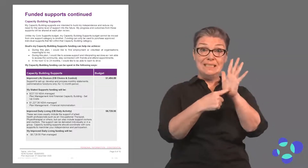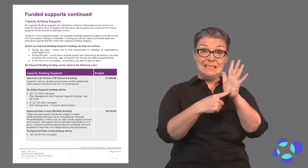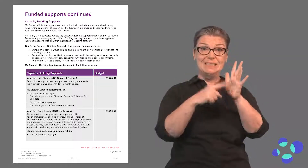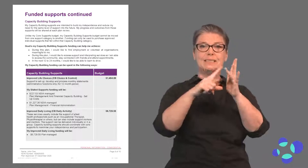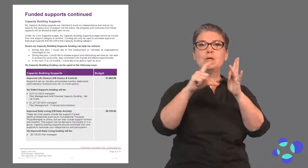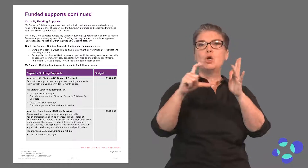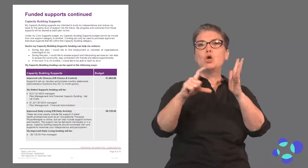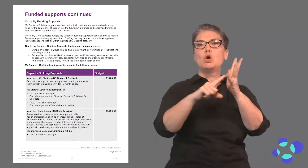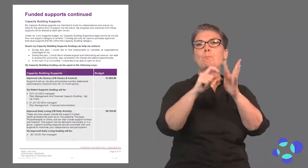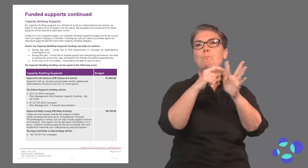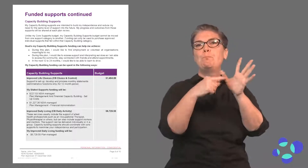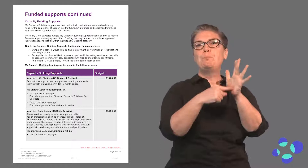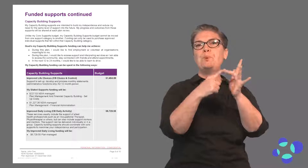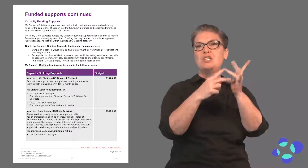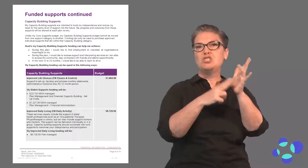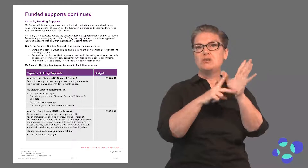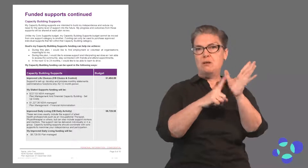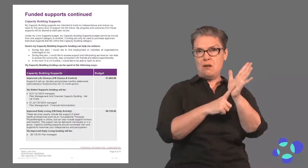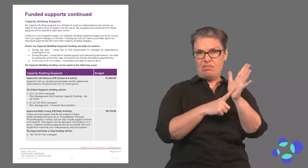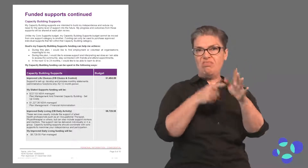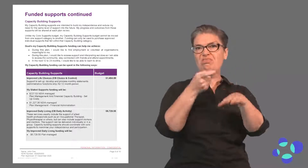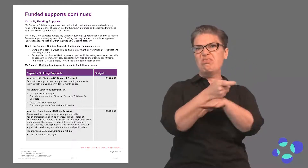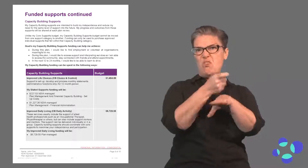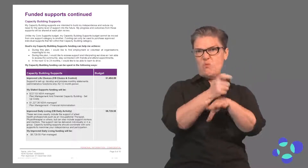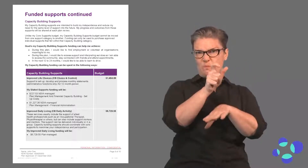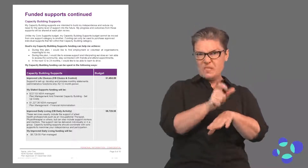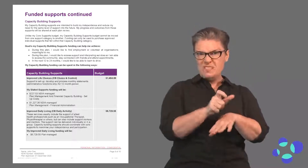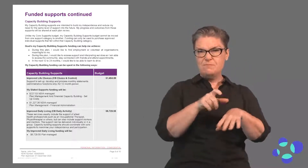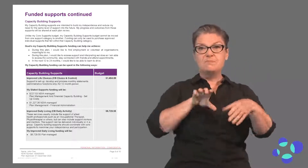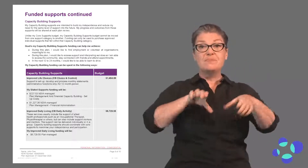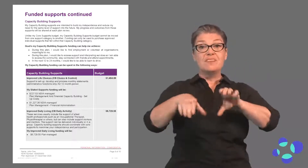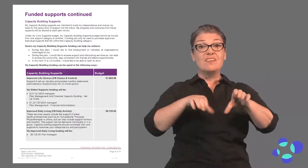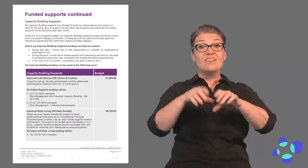such as OT - Occupational Therapists,